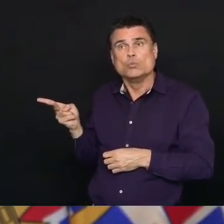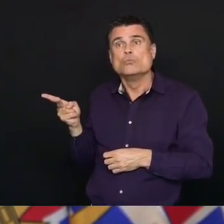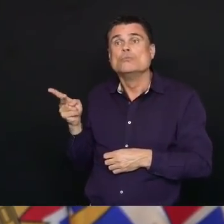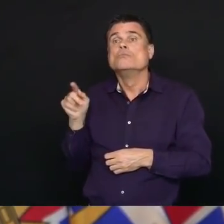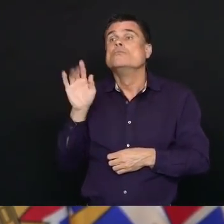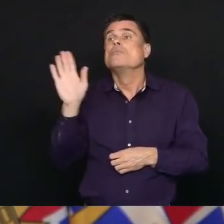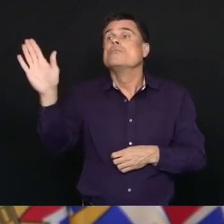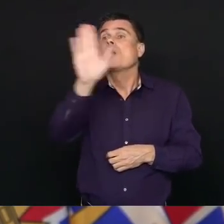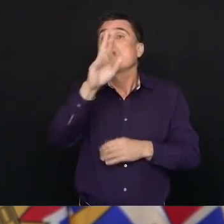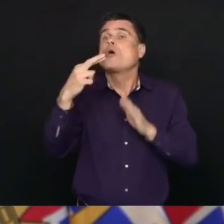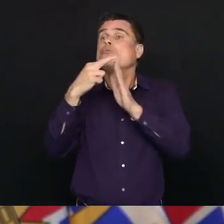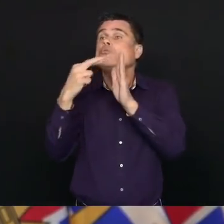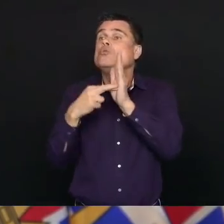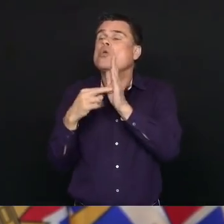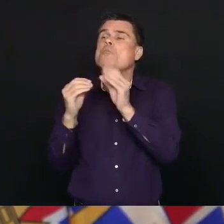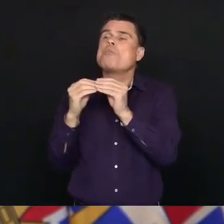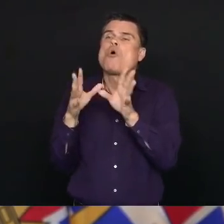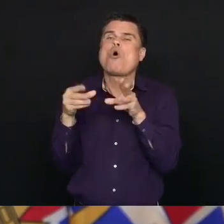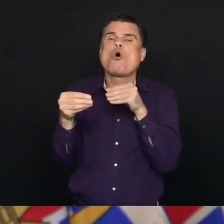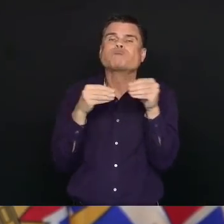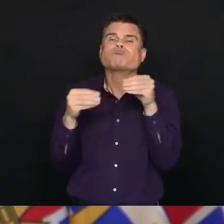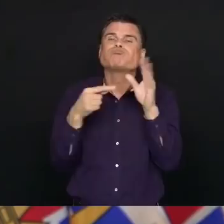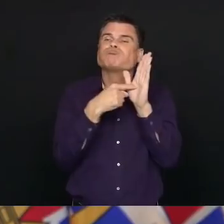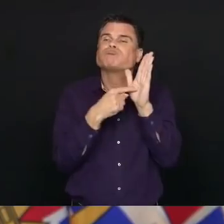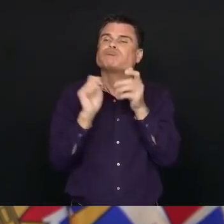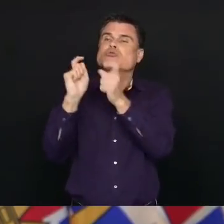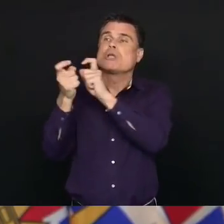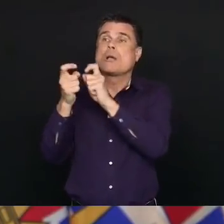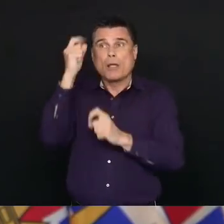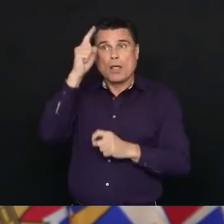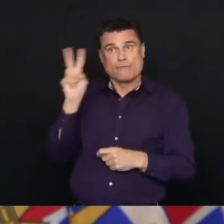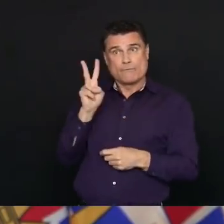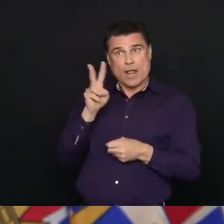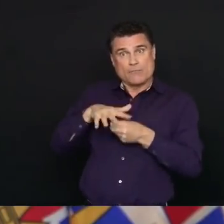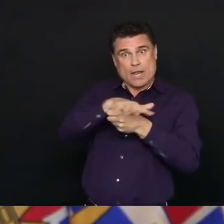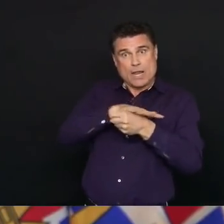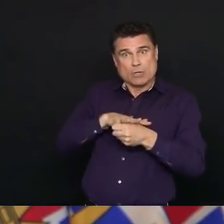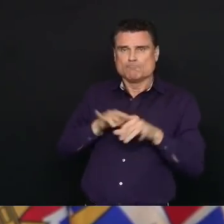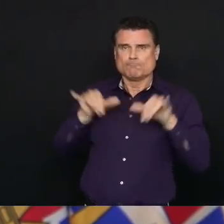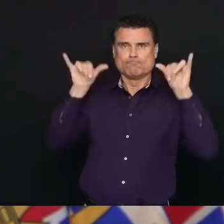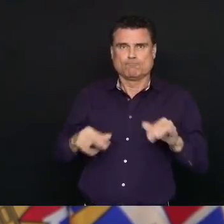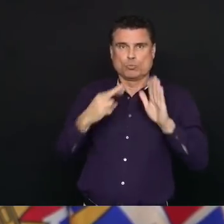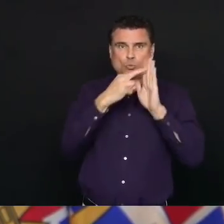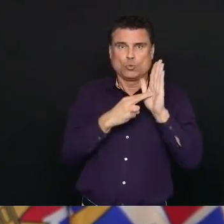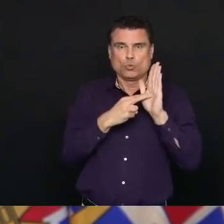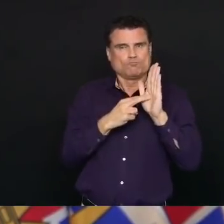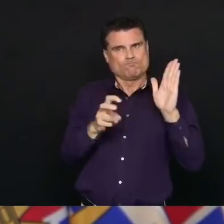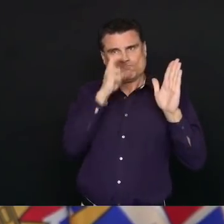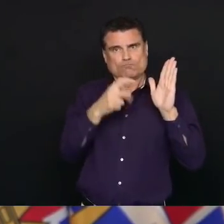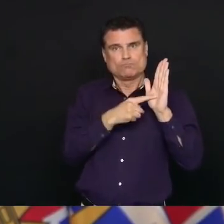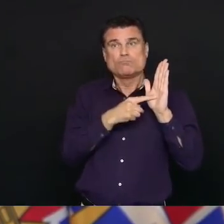looking at regions in the lower mainland reporting zero or single digit cases daily. Will ever be a day the province will